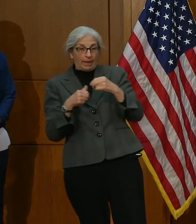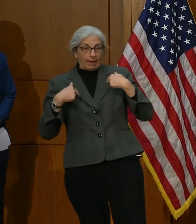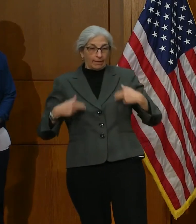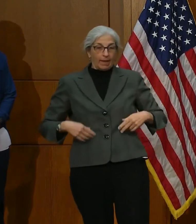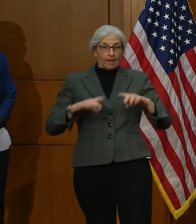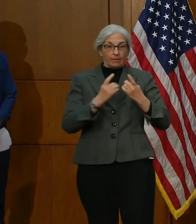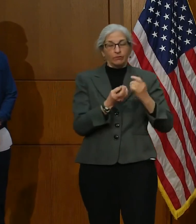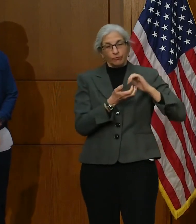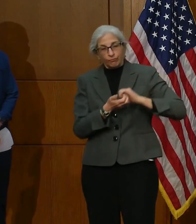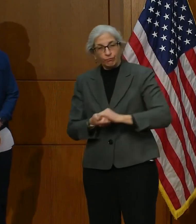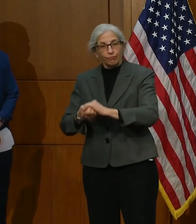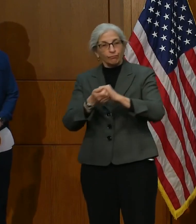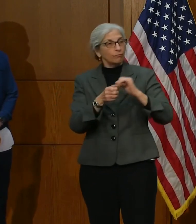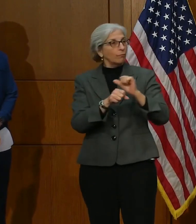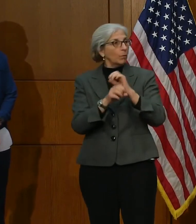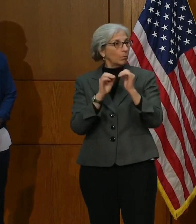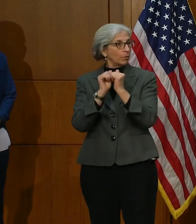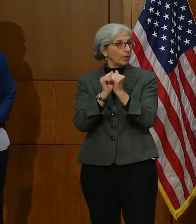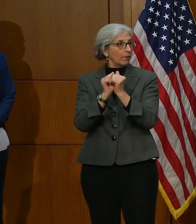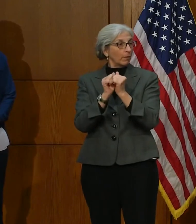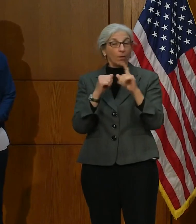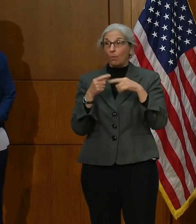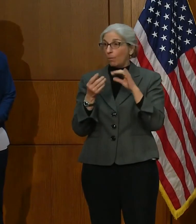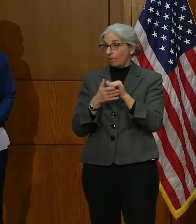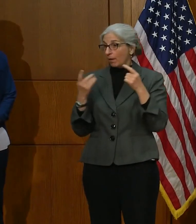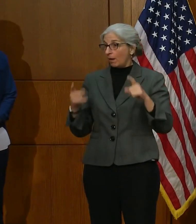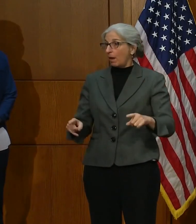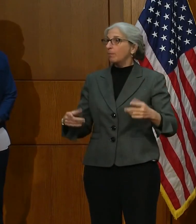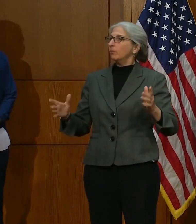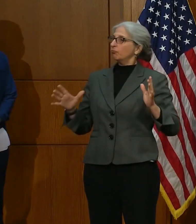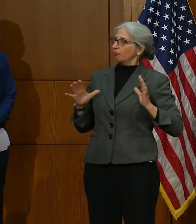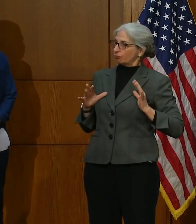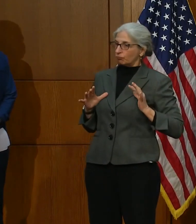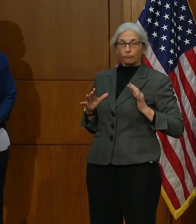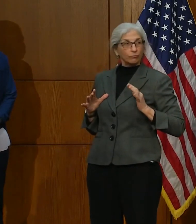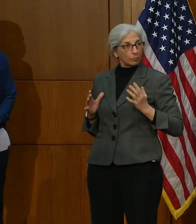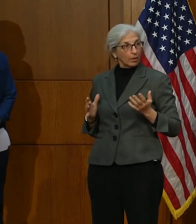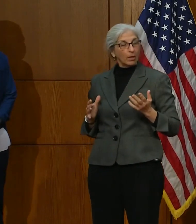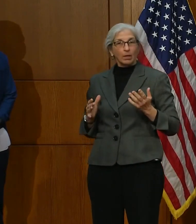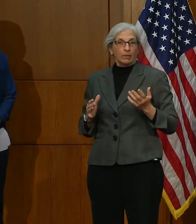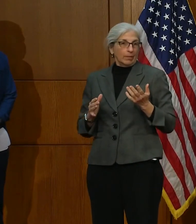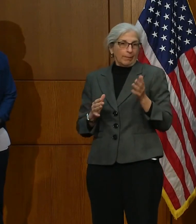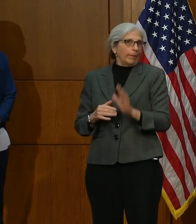LOCALITIES IN THE HEALTH PHYSICS ARE WORKING VERY, VERY CLOSELY TOGETHER. WHEN THAT IS